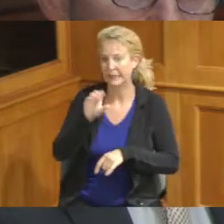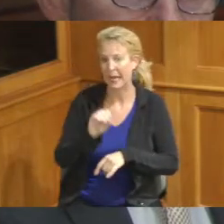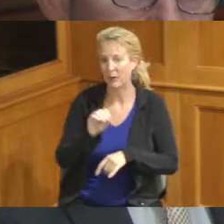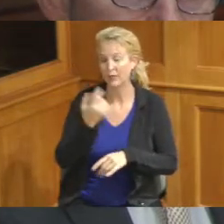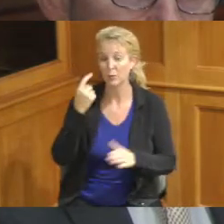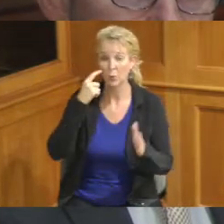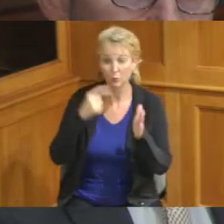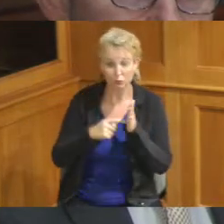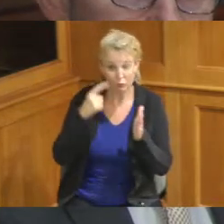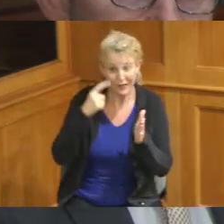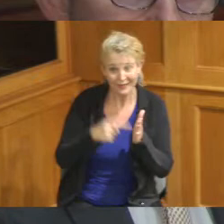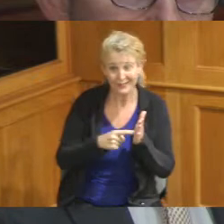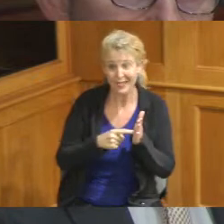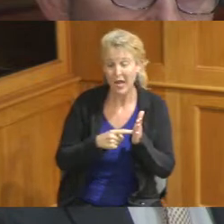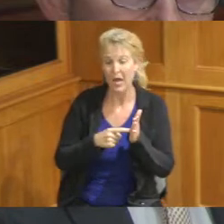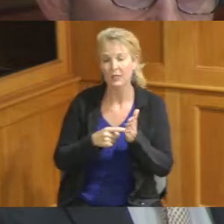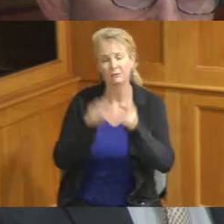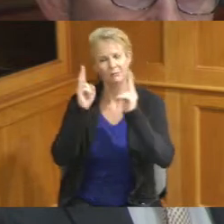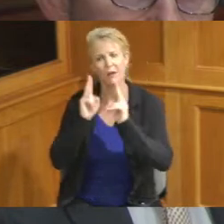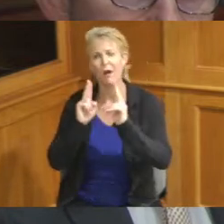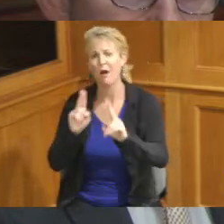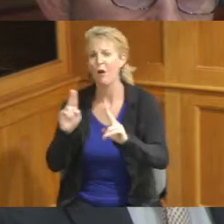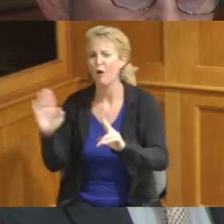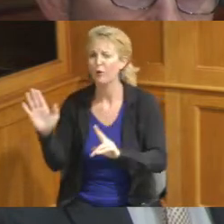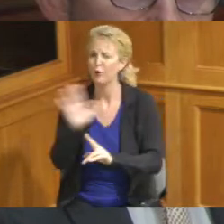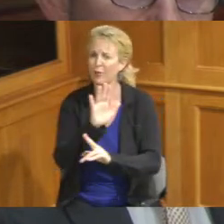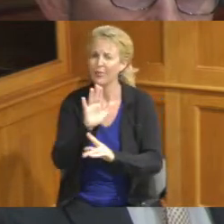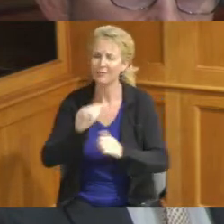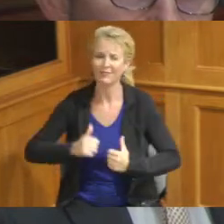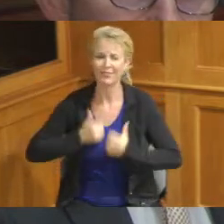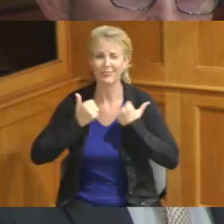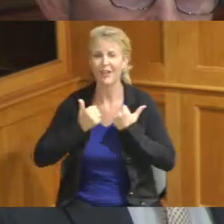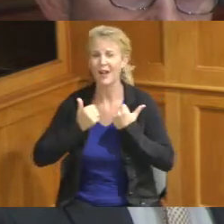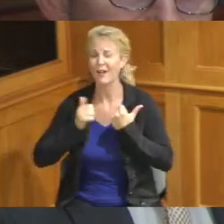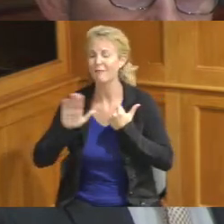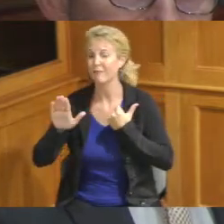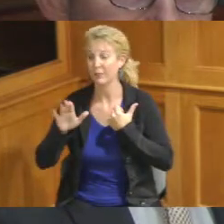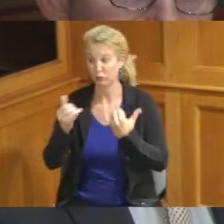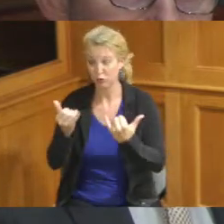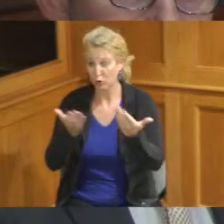of them you know honored their memory honored the service of those currently serving as firefighters